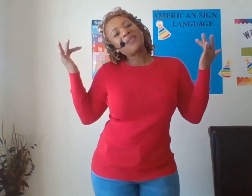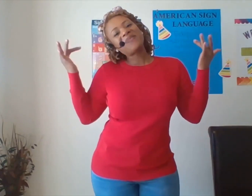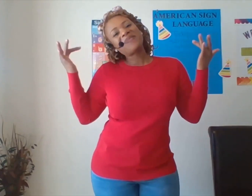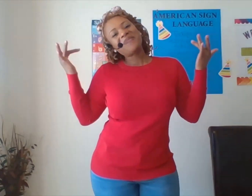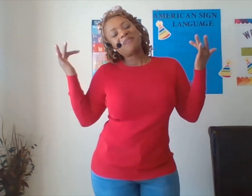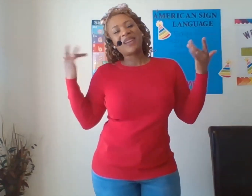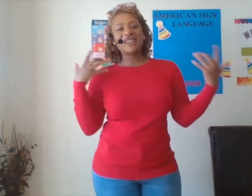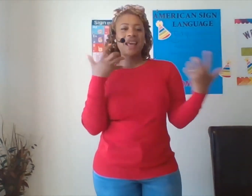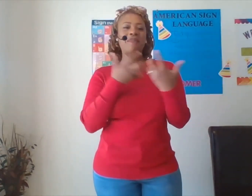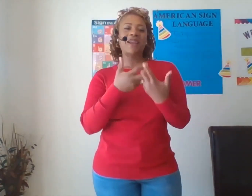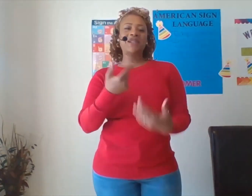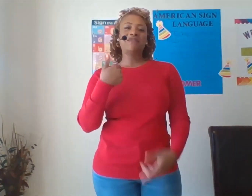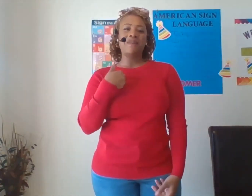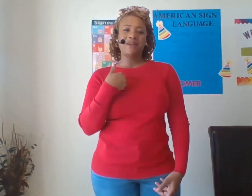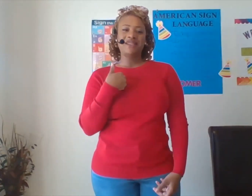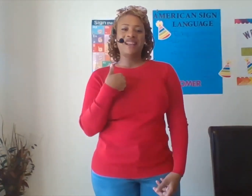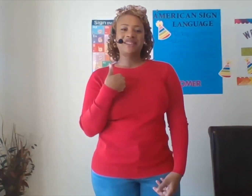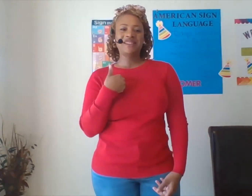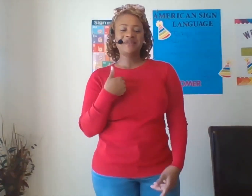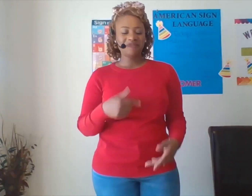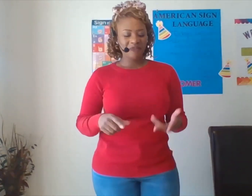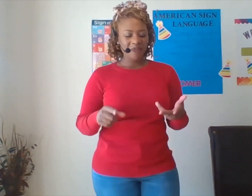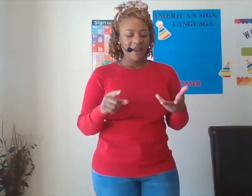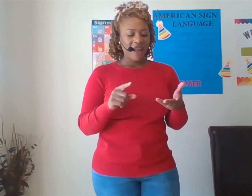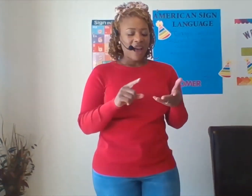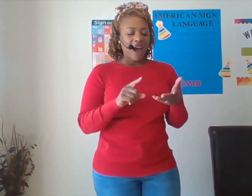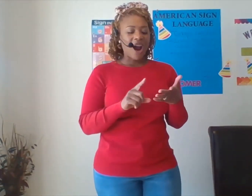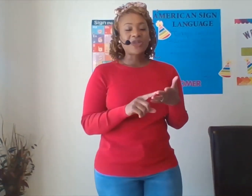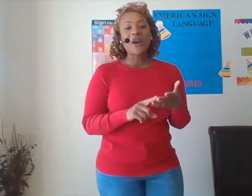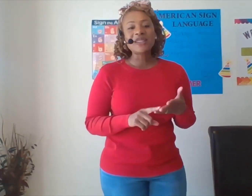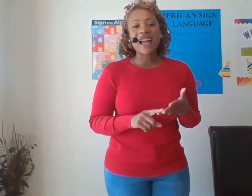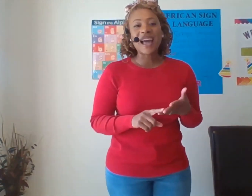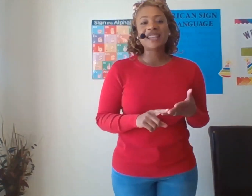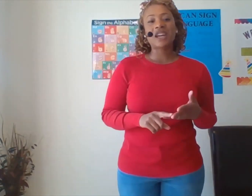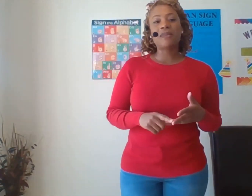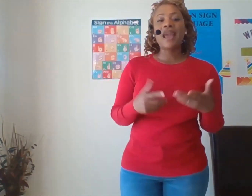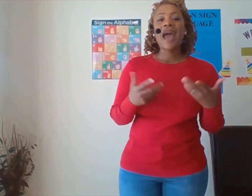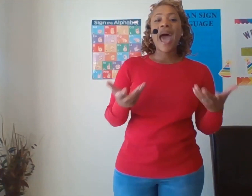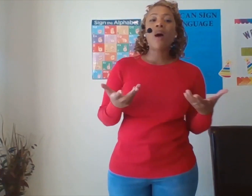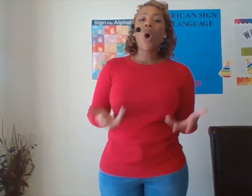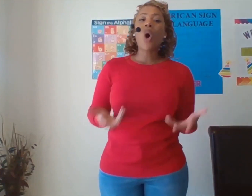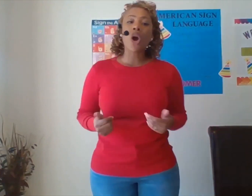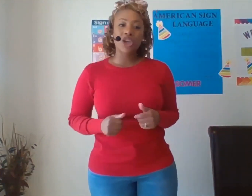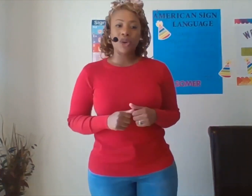because that matches my personality our third sign is gonna be how are you